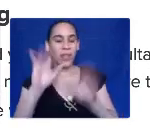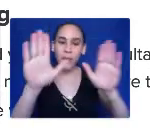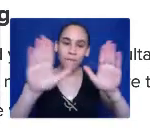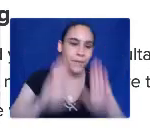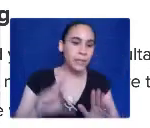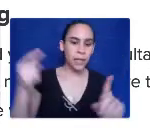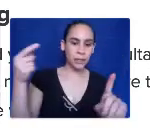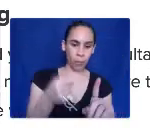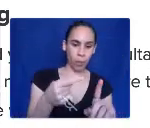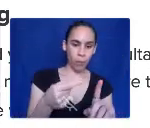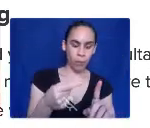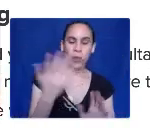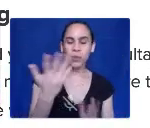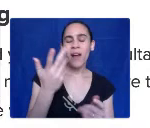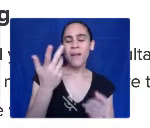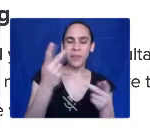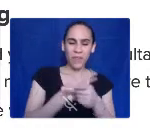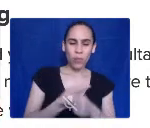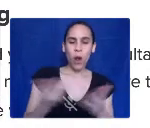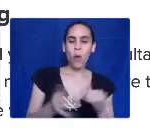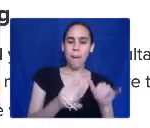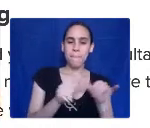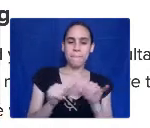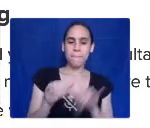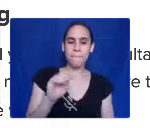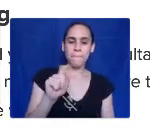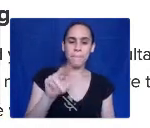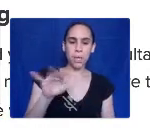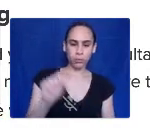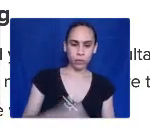out what your metrics are now here's the first thing every client comes to us and says i don't